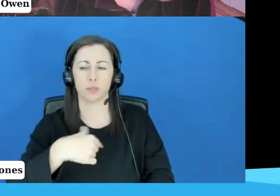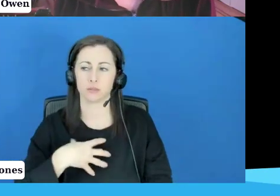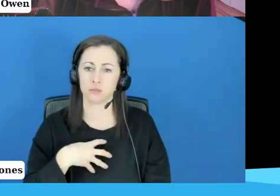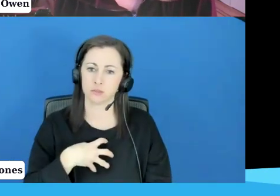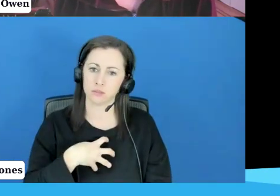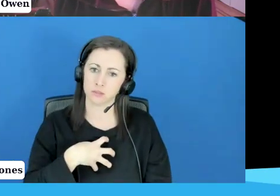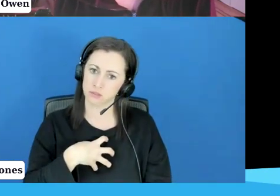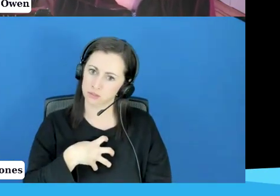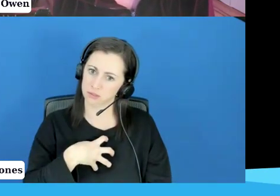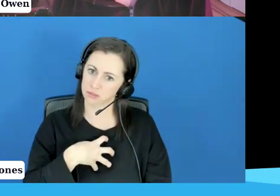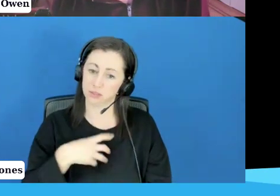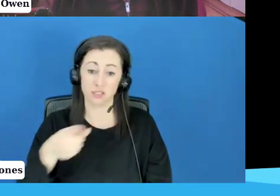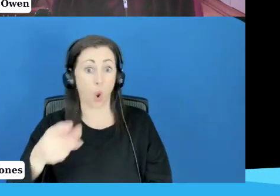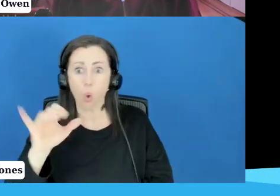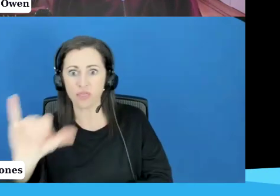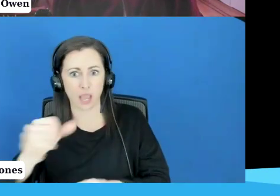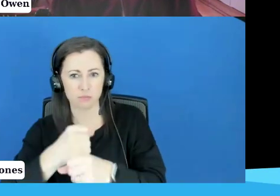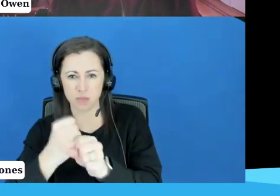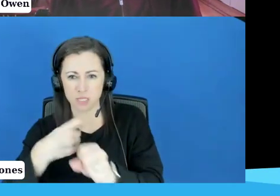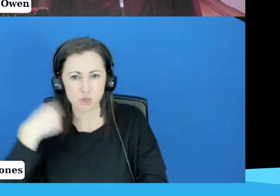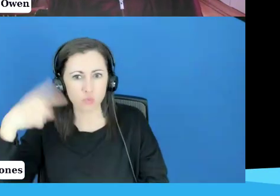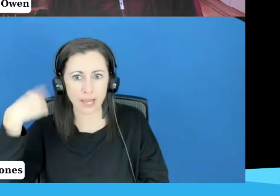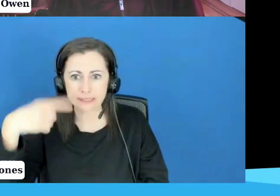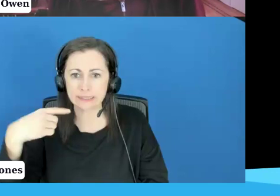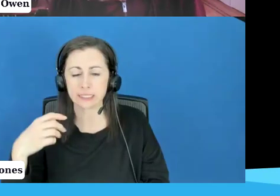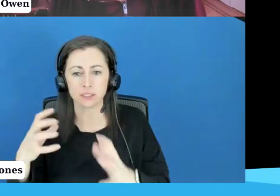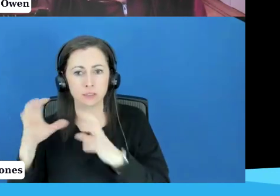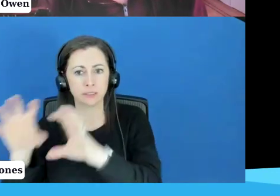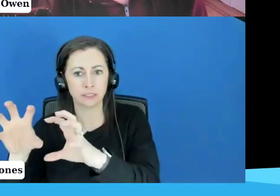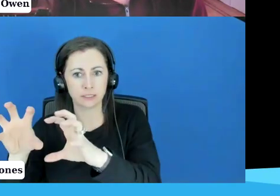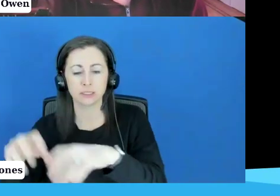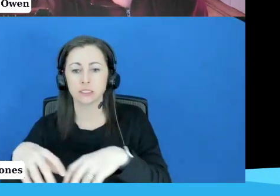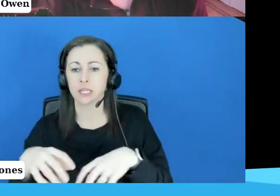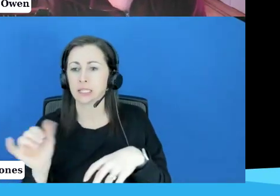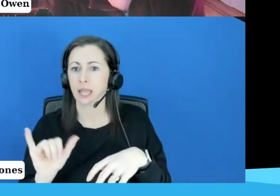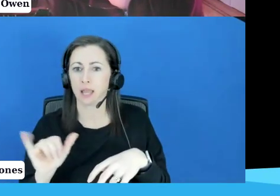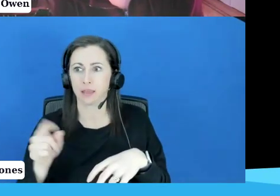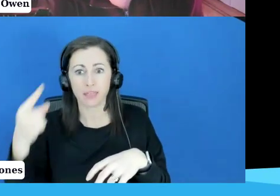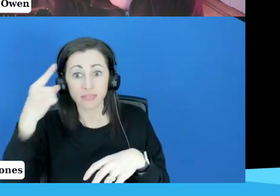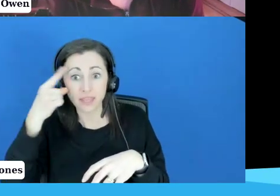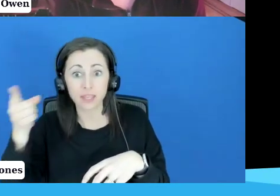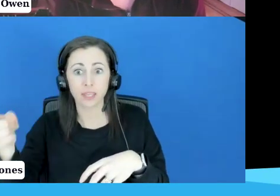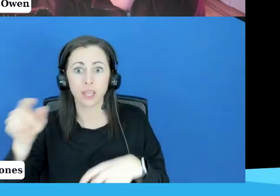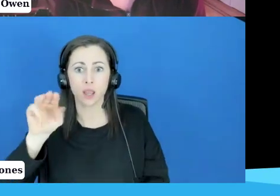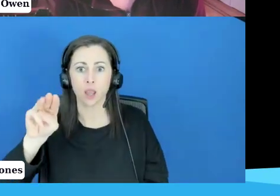That drives me crazy, Jesse. It's like, they think he's Moses and he parted the red sea.